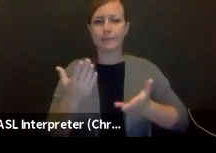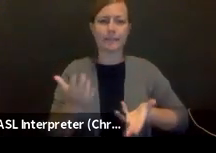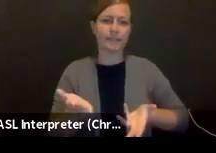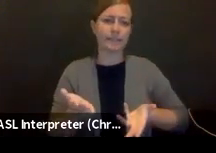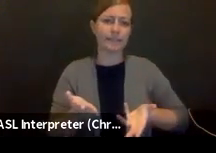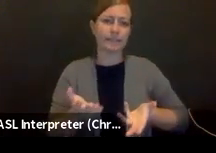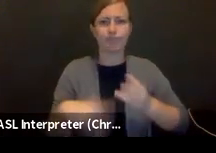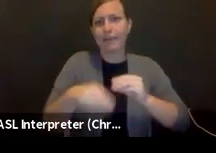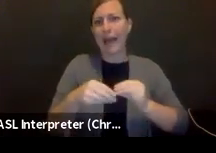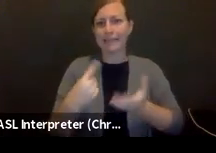A discussion.